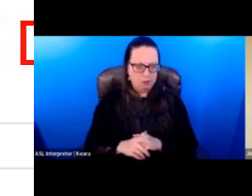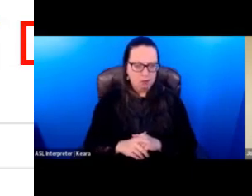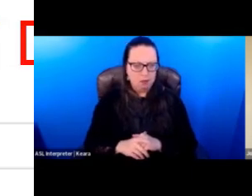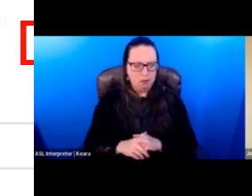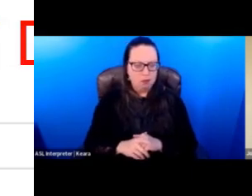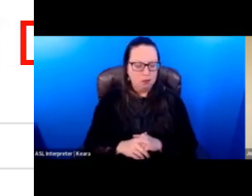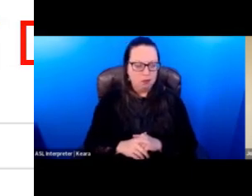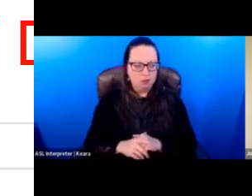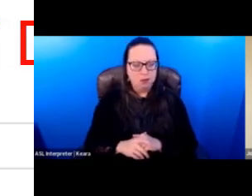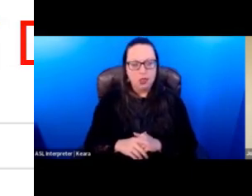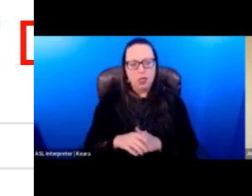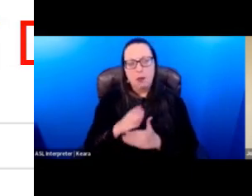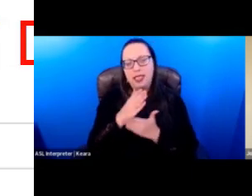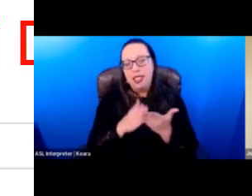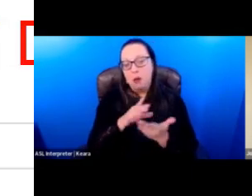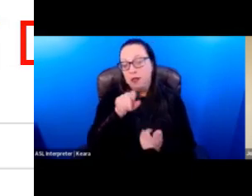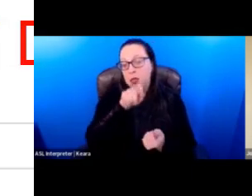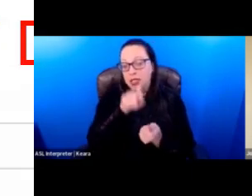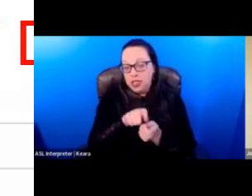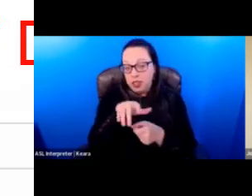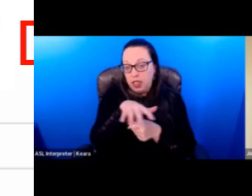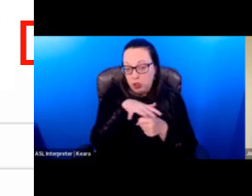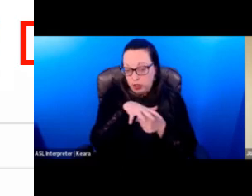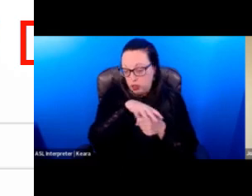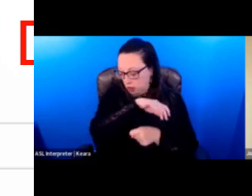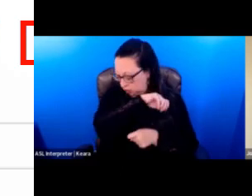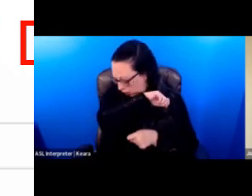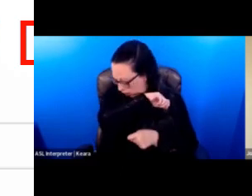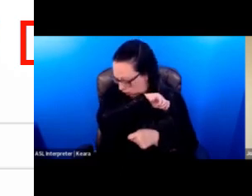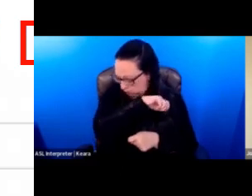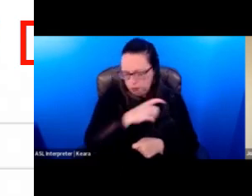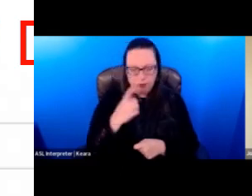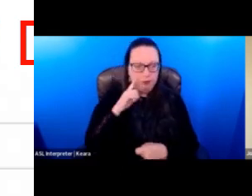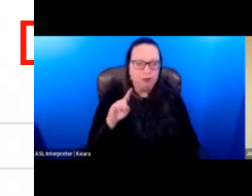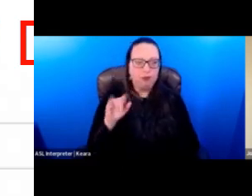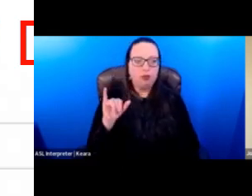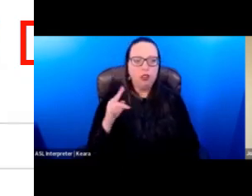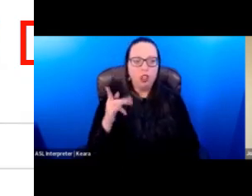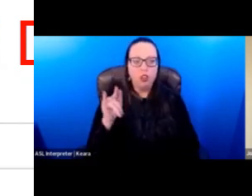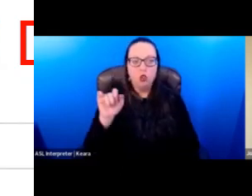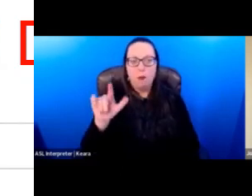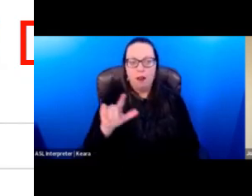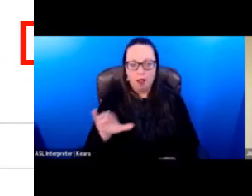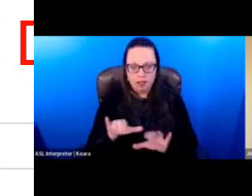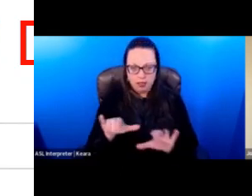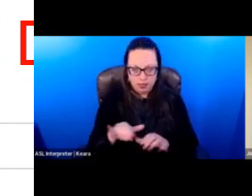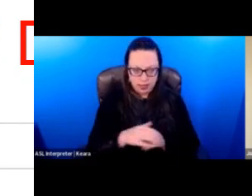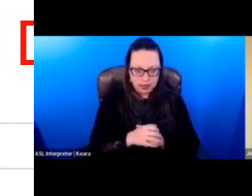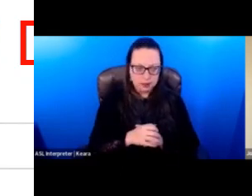Some of the specific areas of in terms of instrumental activities where where needs were